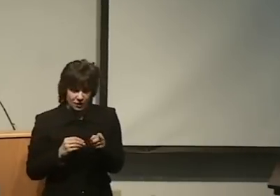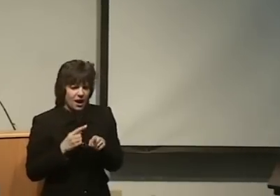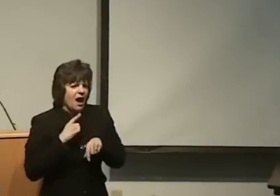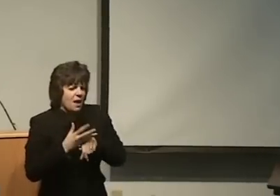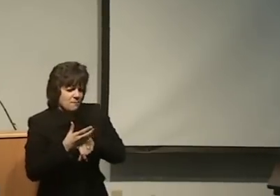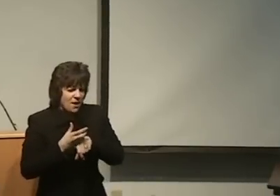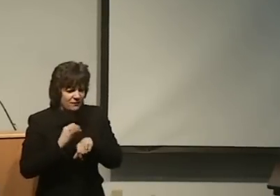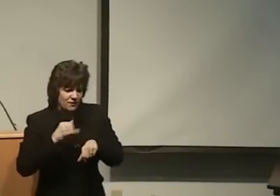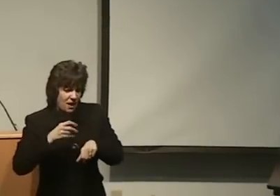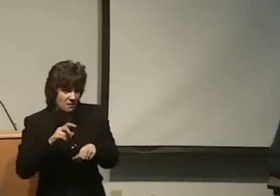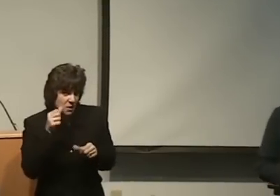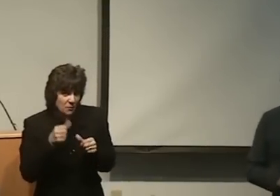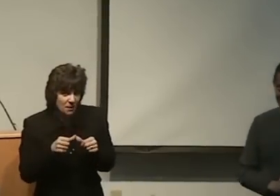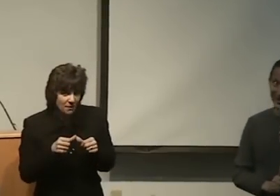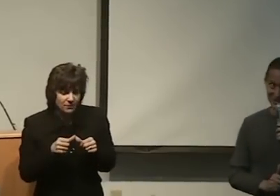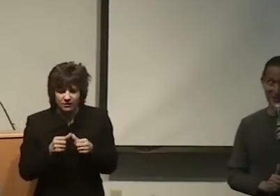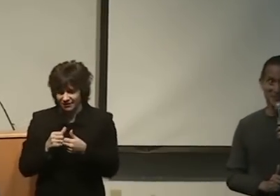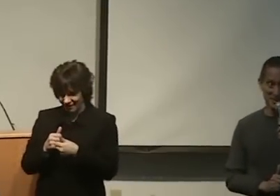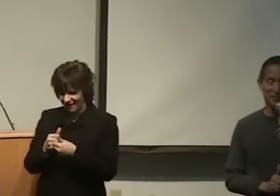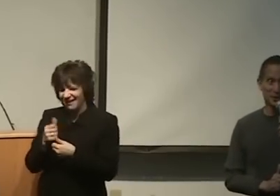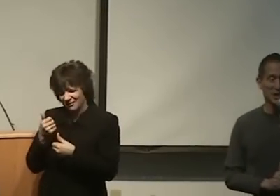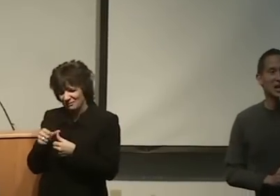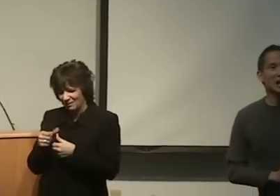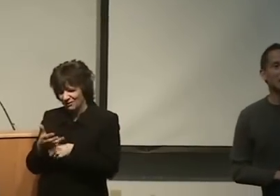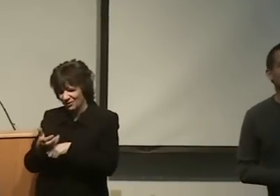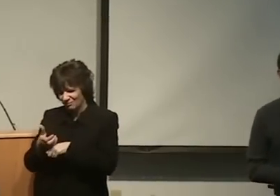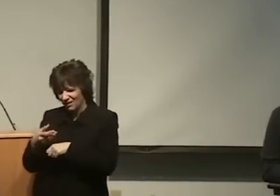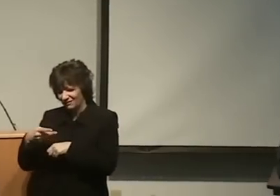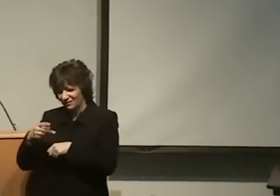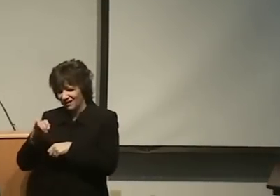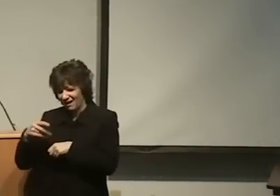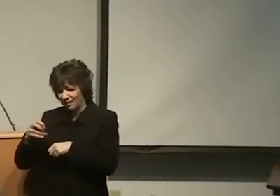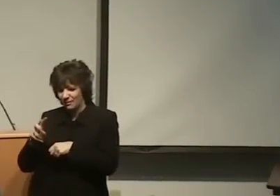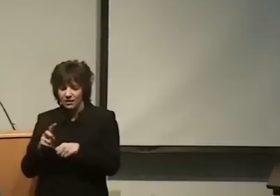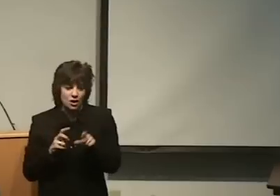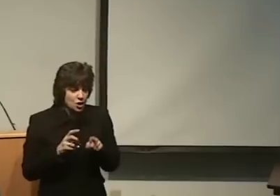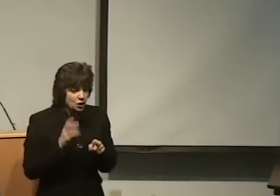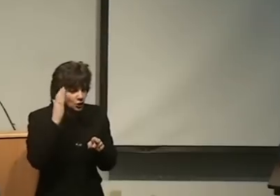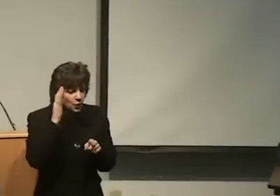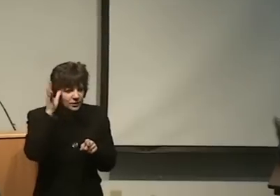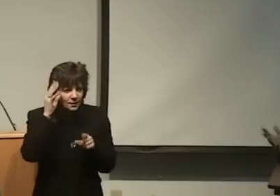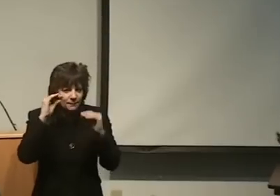So, my teachers had ebooks so instead